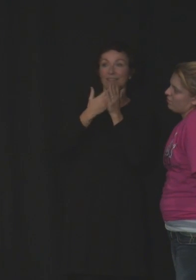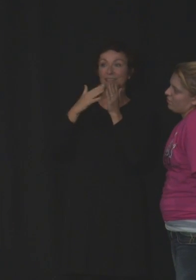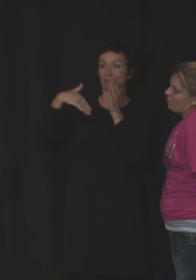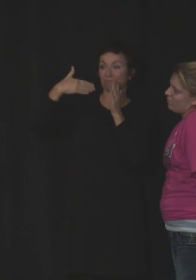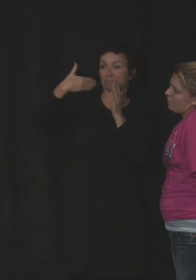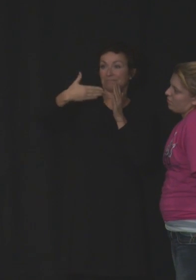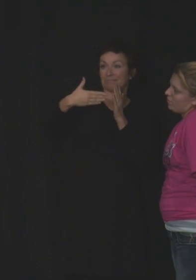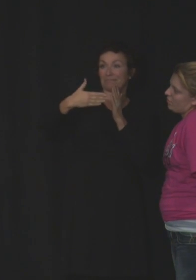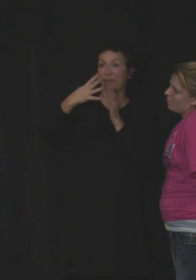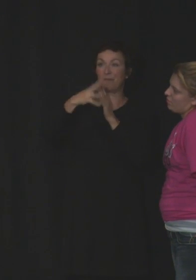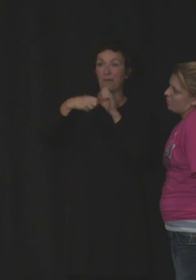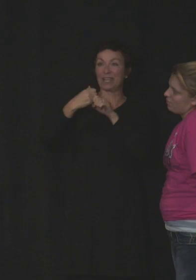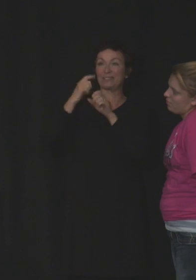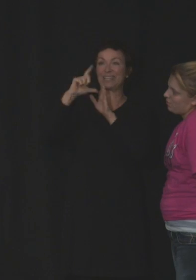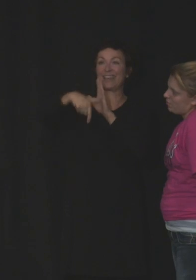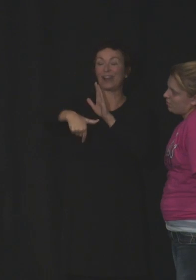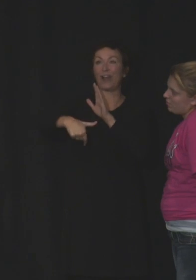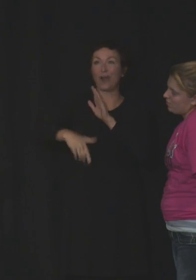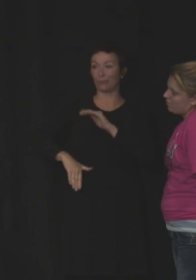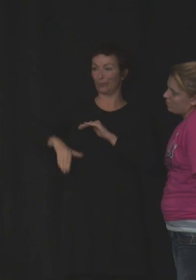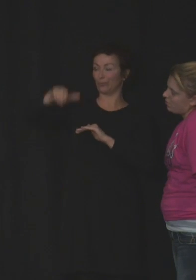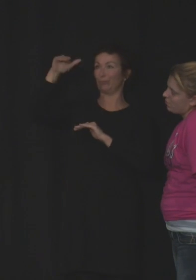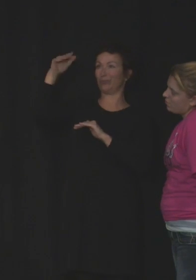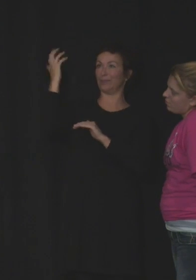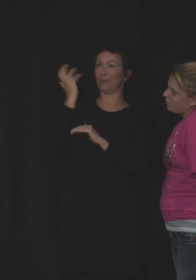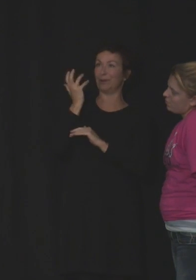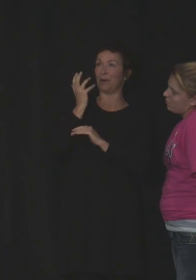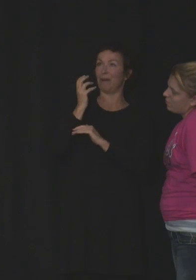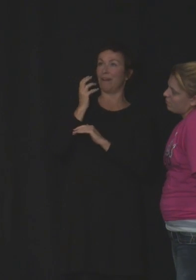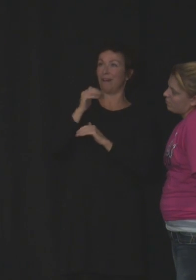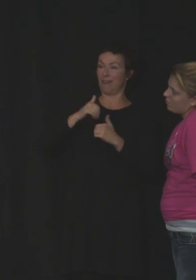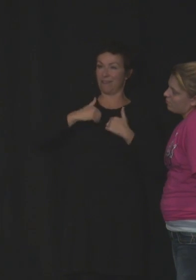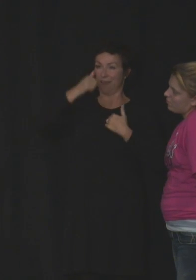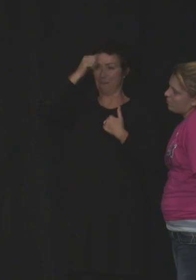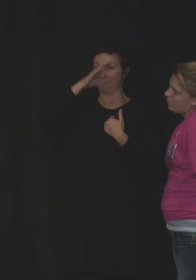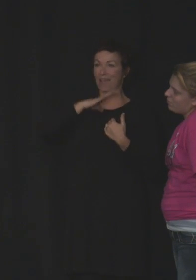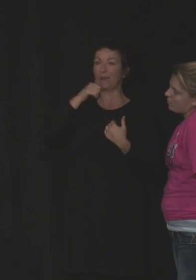young men and women who were ready to go out in the world